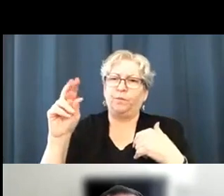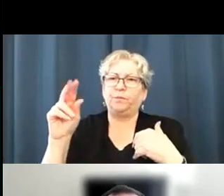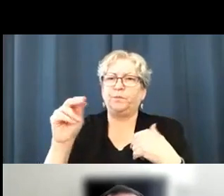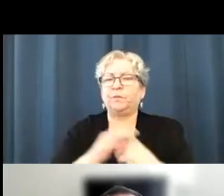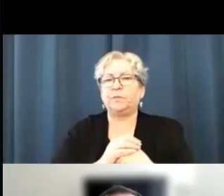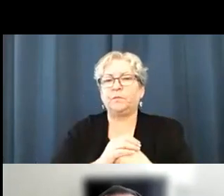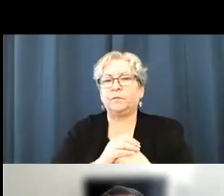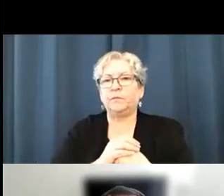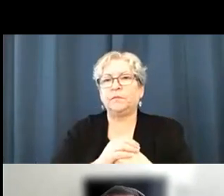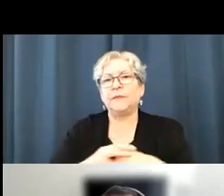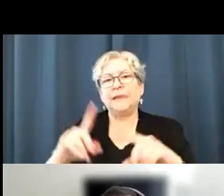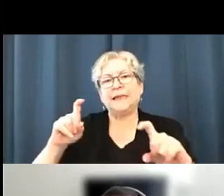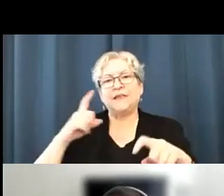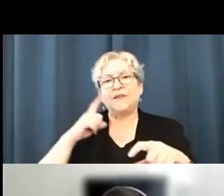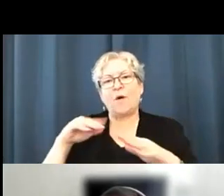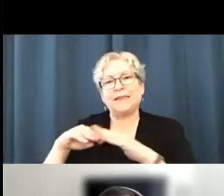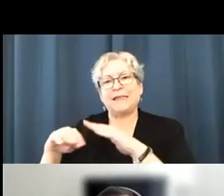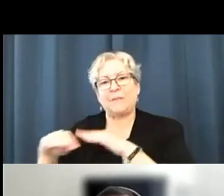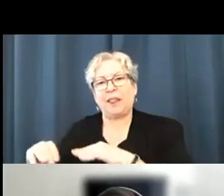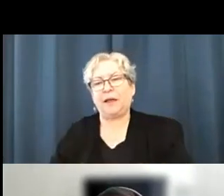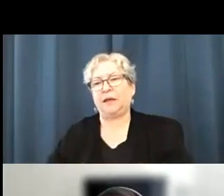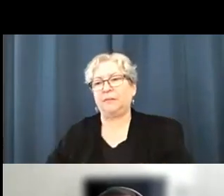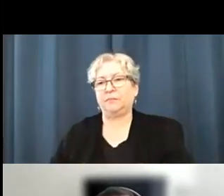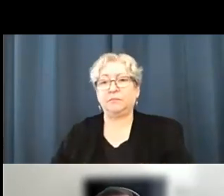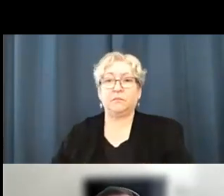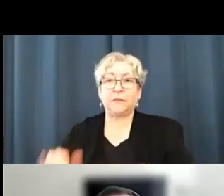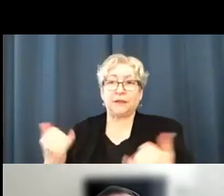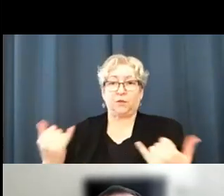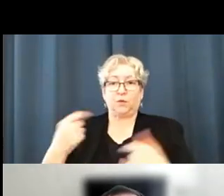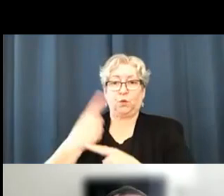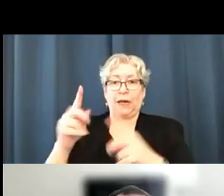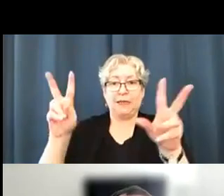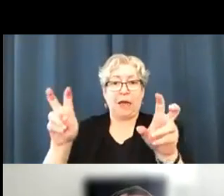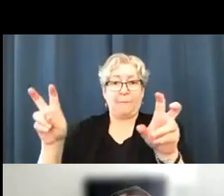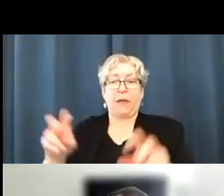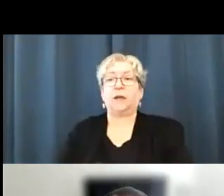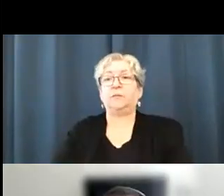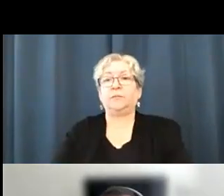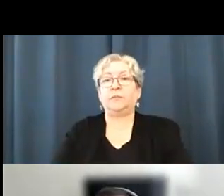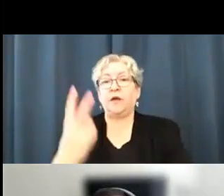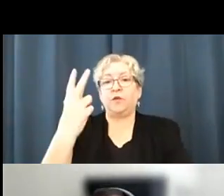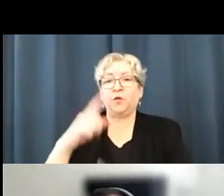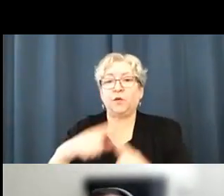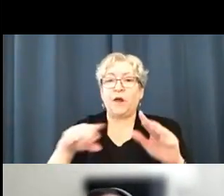So, testing for accessibility, that's the topic today. So, there are two different types of accessibility testing